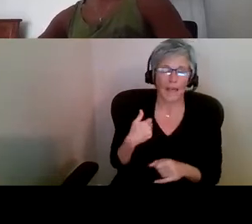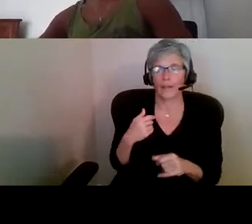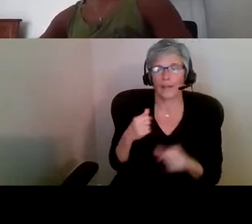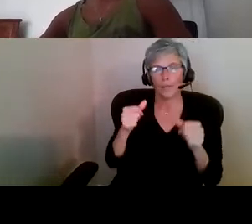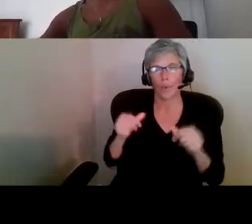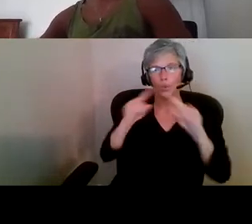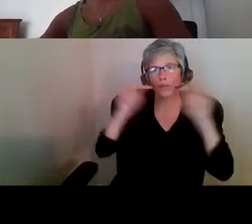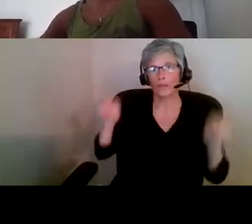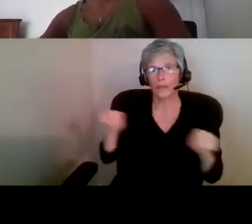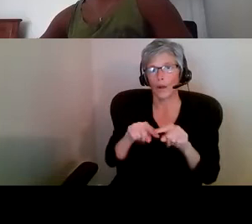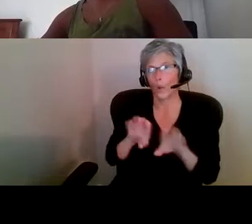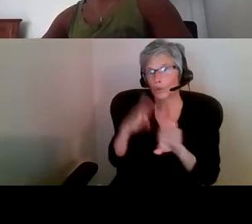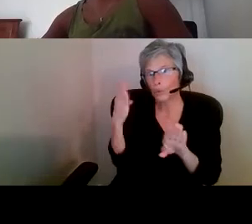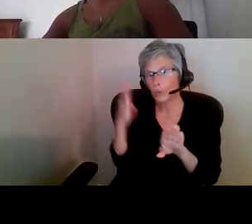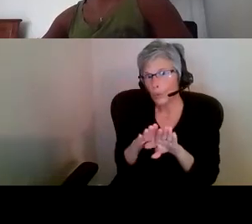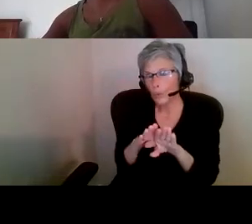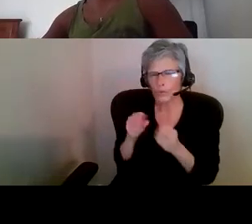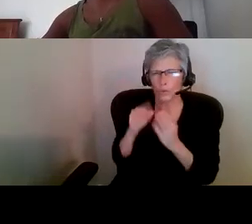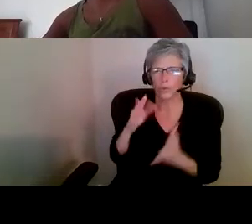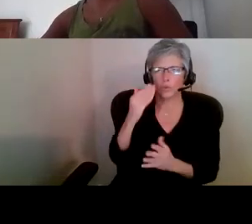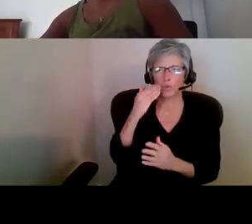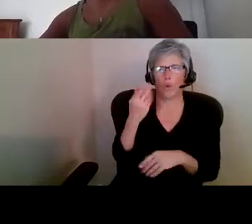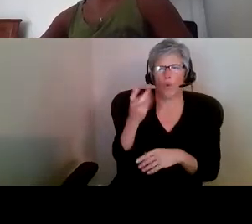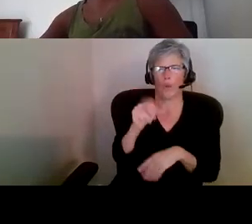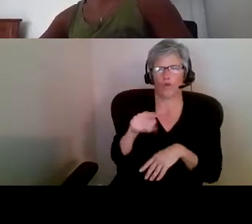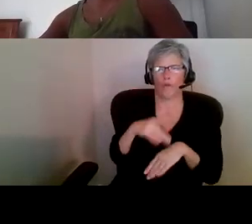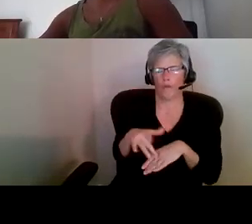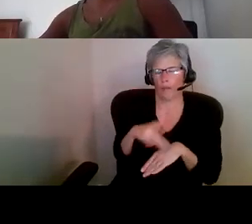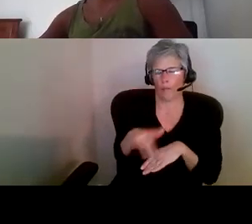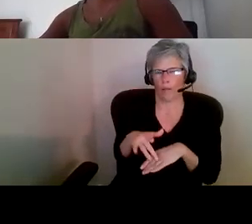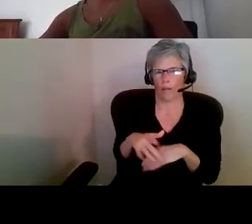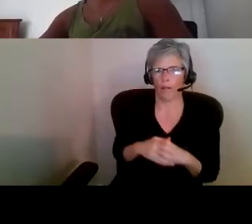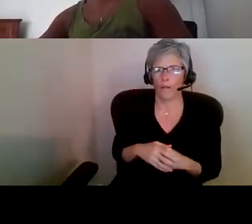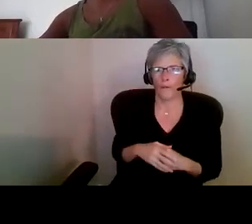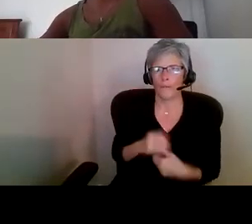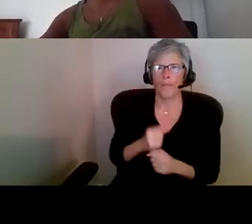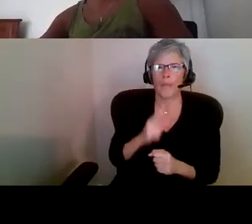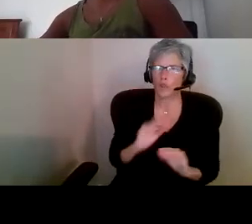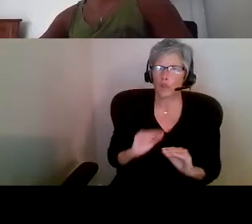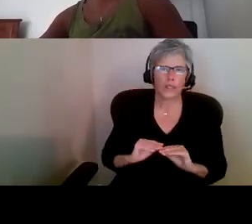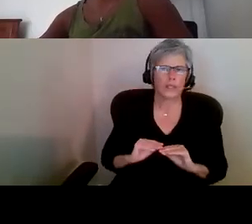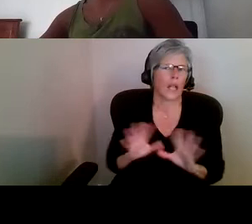know when you're available, making sure that it's clearly posted somewhere on your blackboard